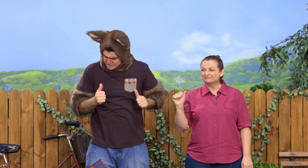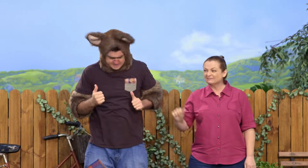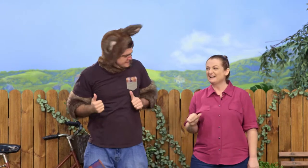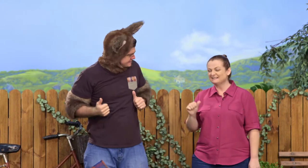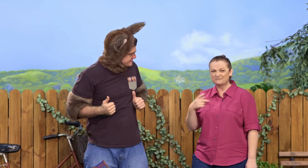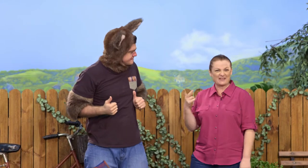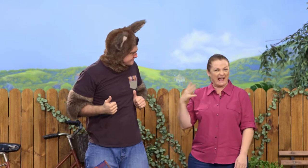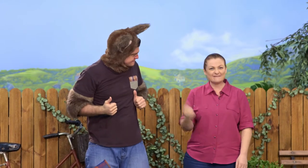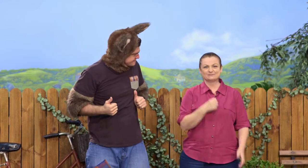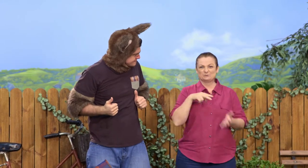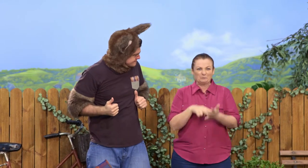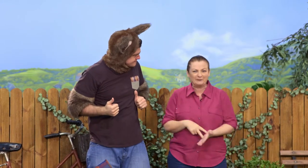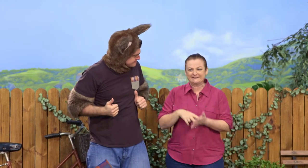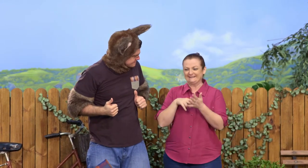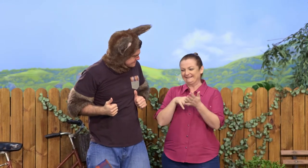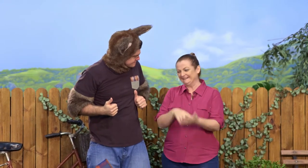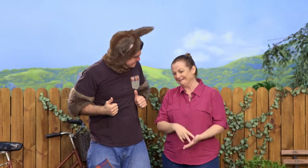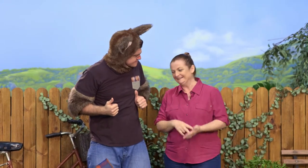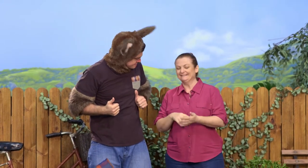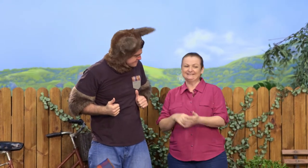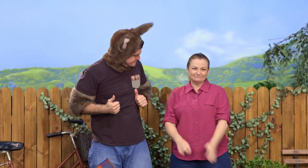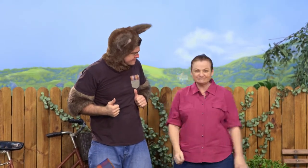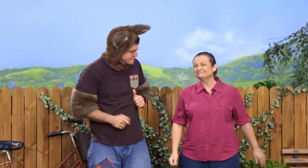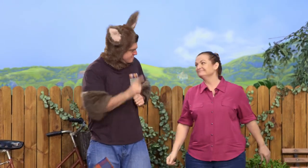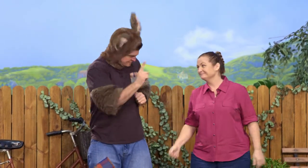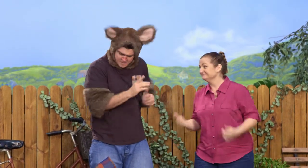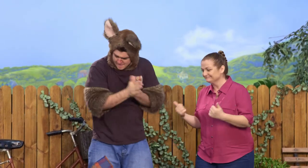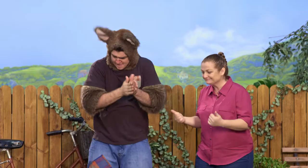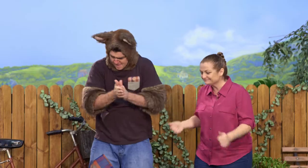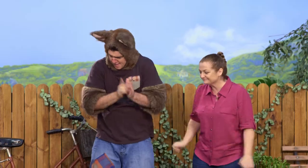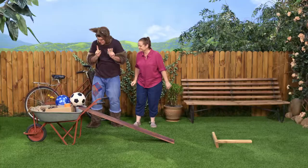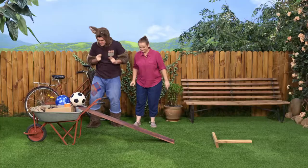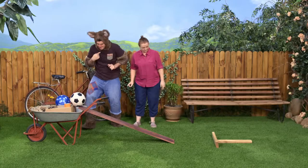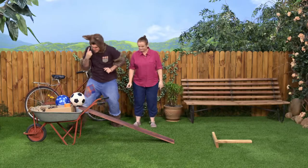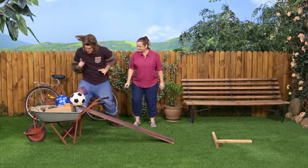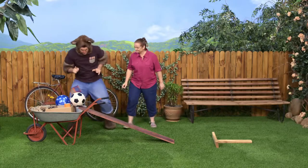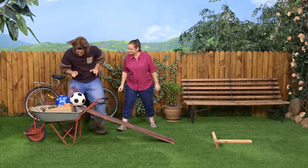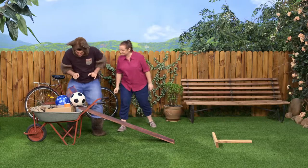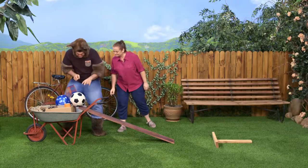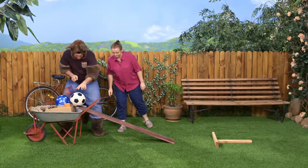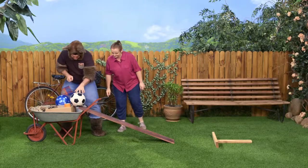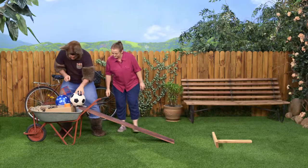Oh, alright. That means I'll have to wait, then. Yes, that's right. Now, let's see.